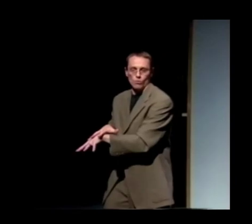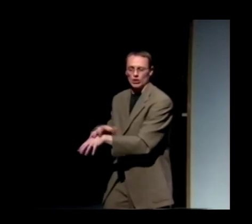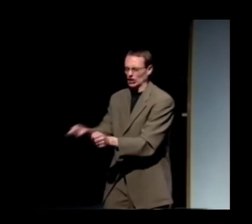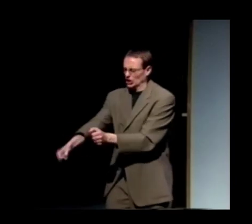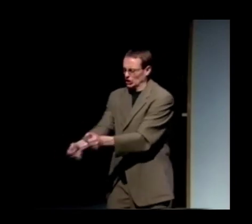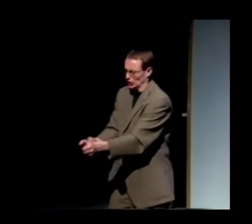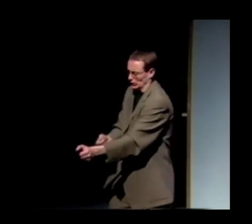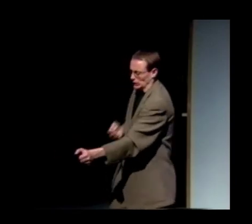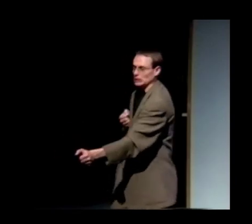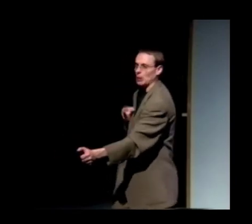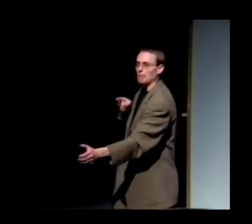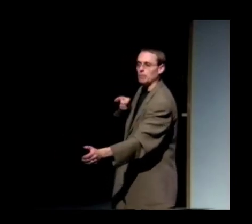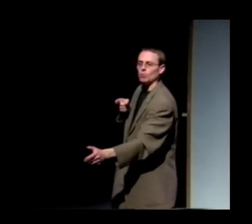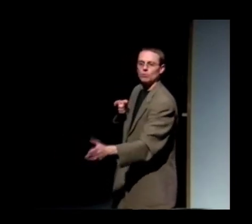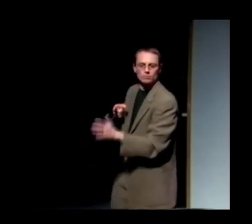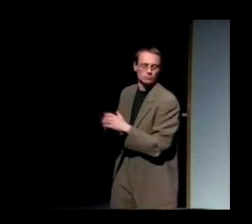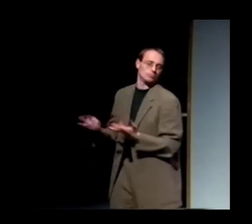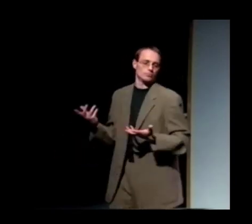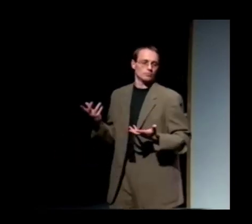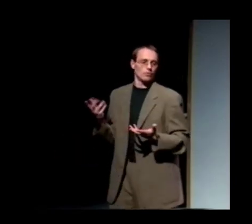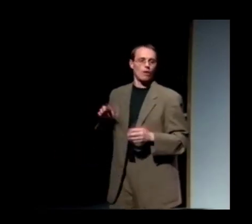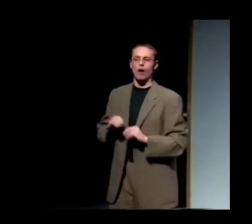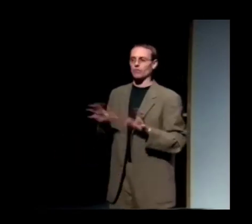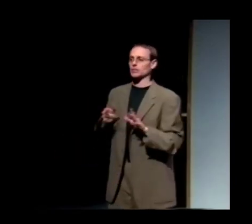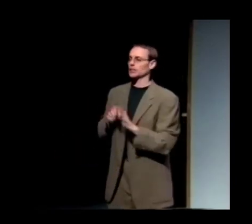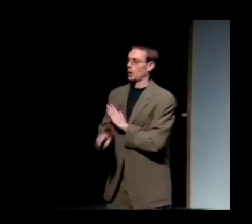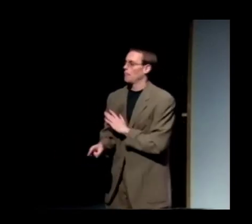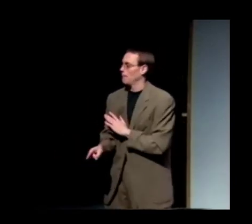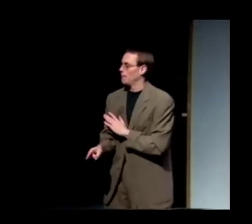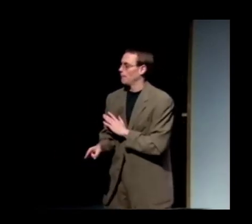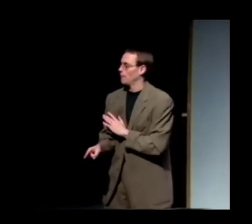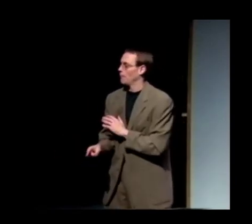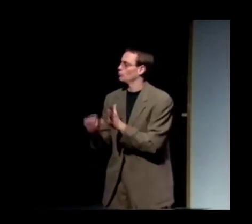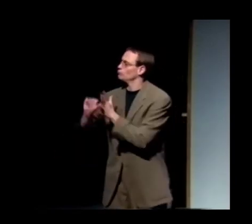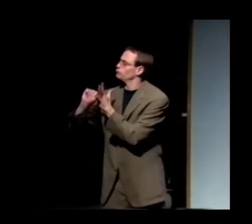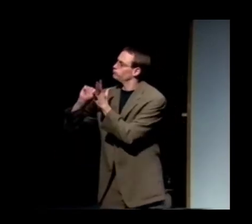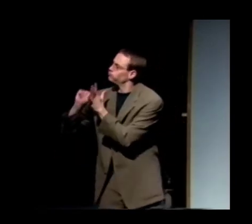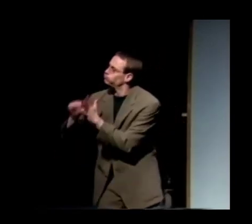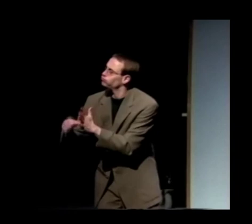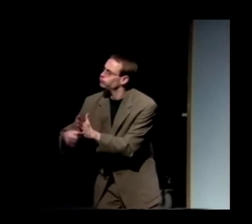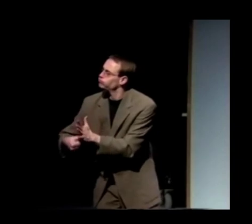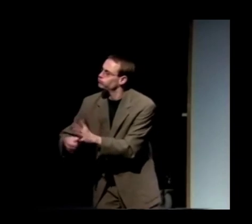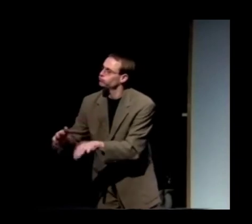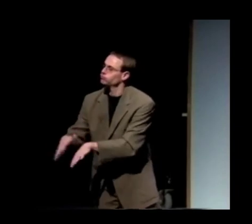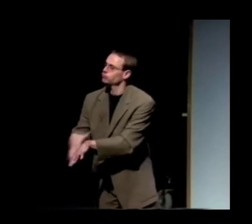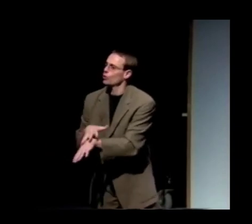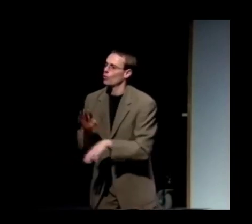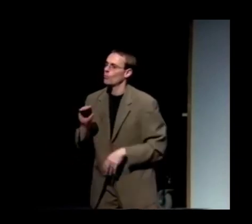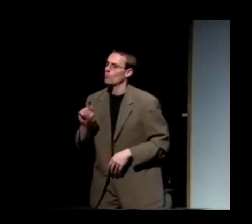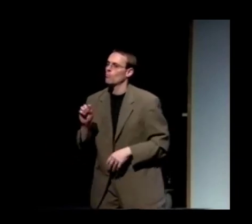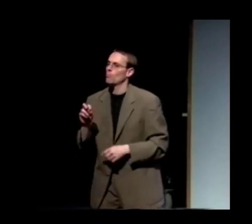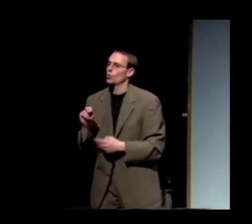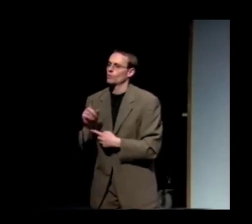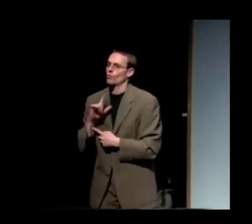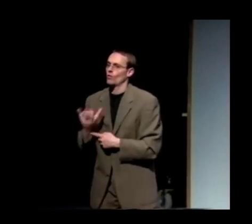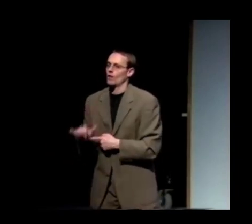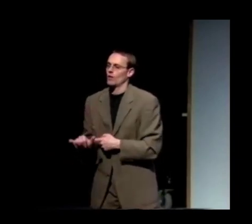BUT AS WE GOT TO THAT POINT, IT WAS SLOW MOTION AS THE GUN WAS BEING PULLED BACK AND THE TRIGGER BEING SHOT.